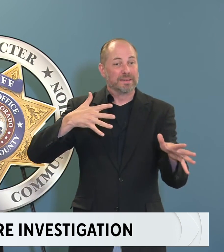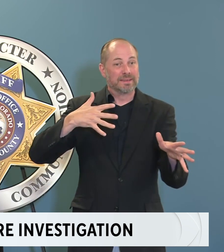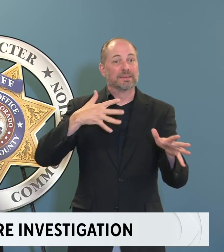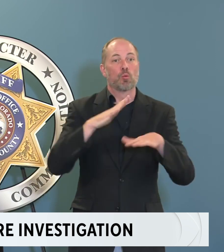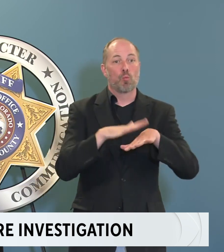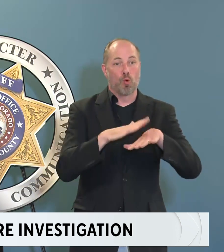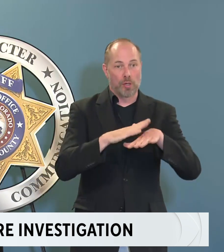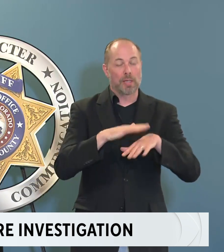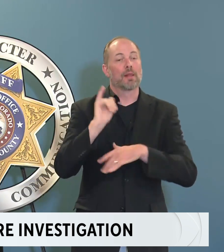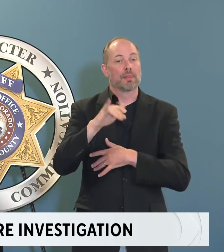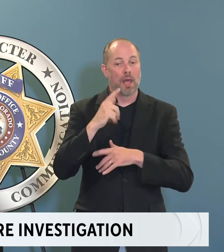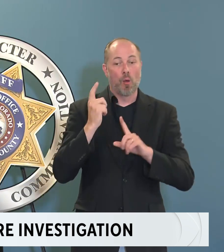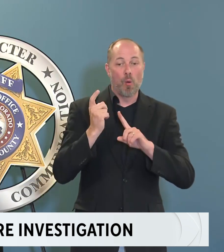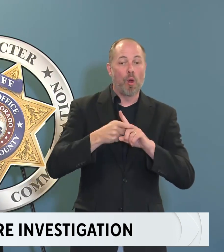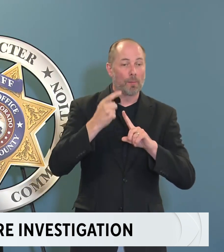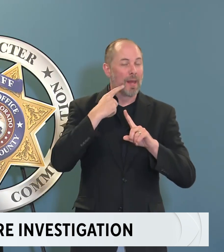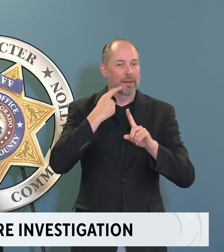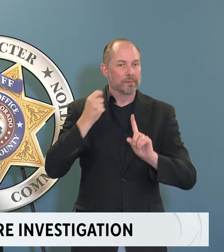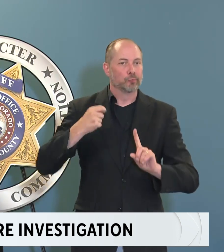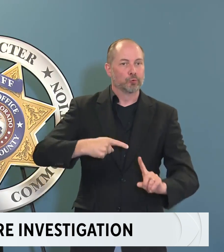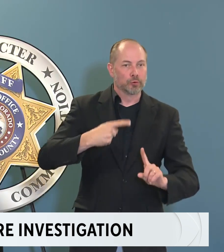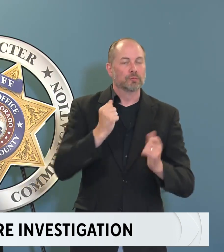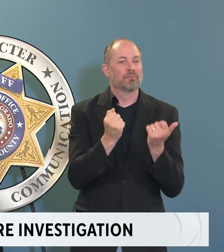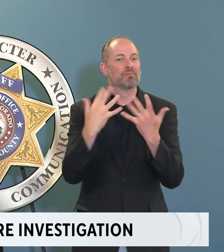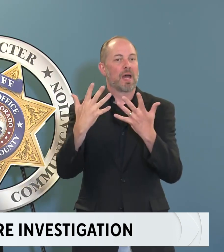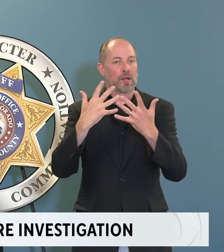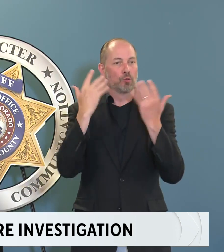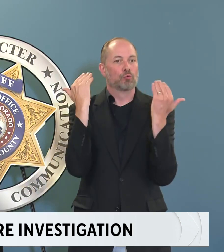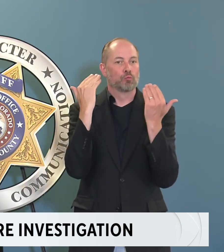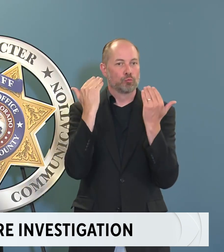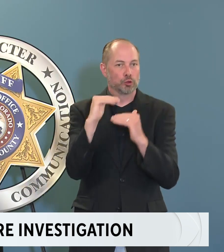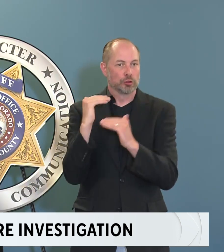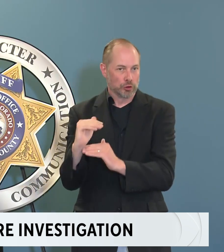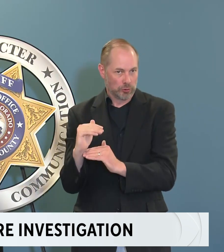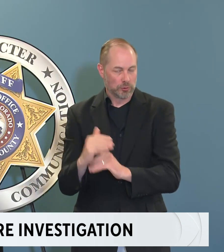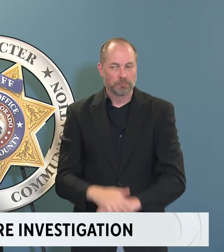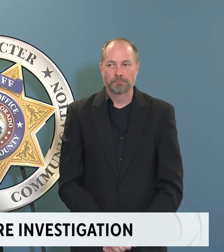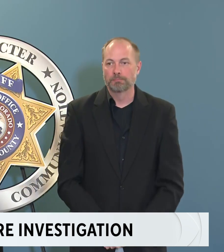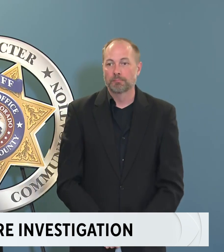OF THE NATIONAL WEATHER SERVICE HAD ISSUED A HIGH WIND WARNING FOR BOULDER COUNTY. THAT HIGH